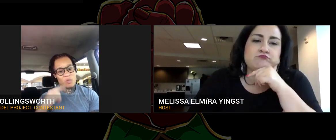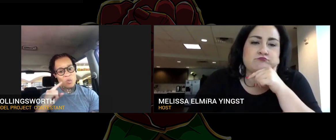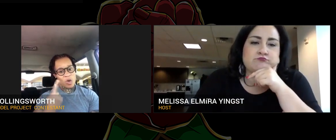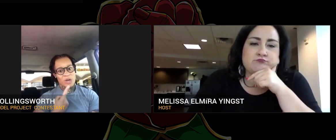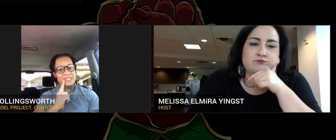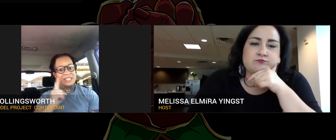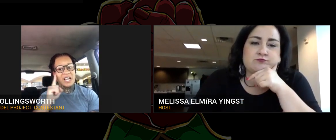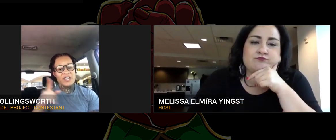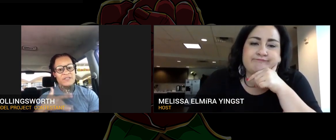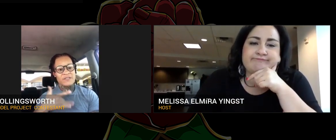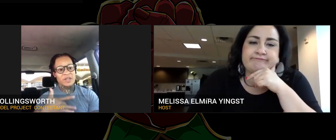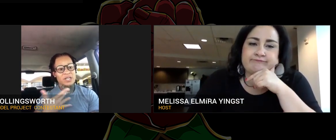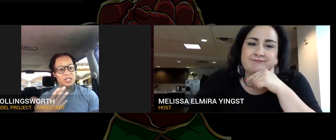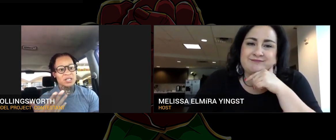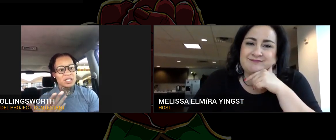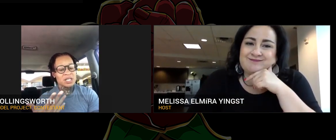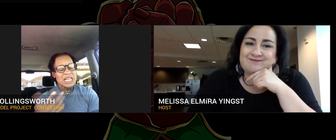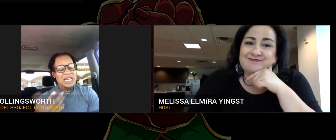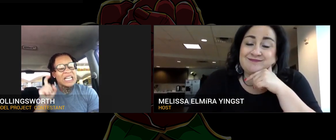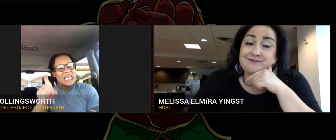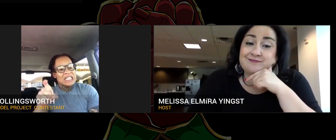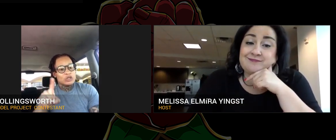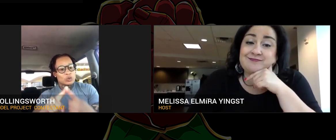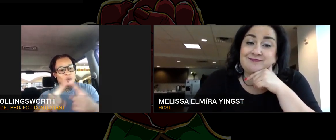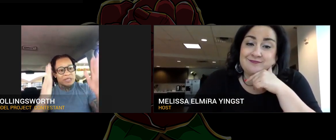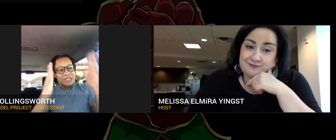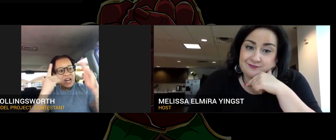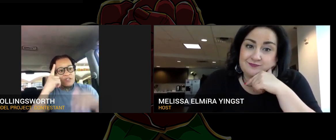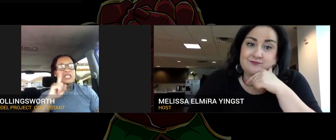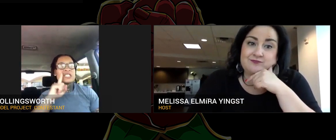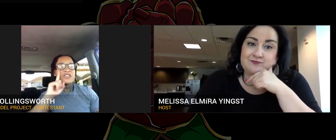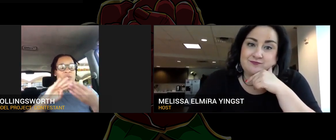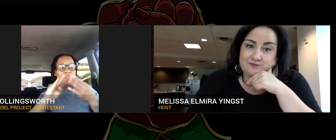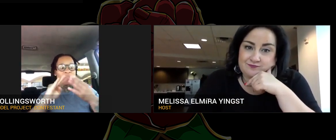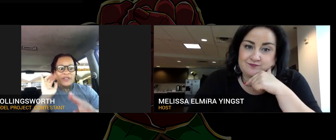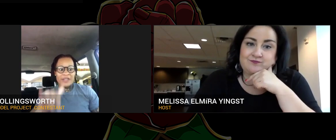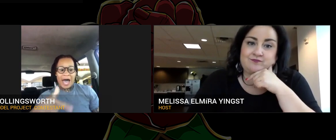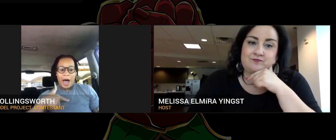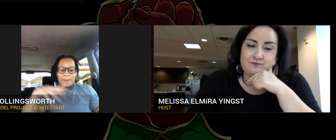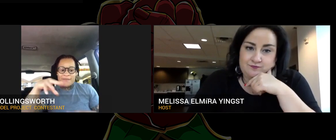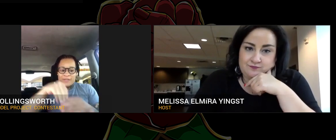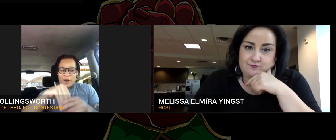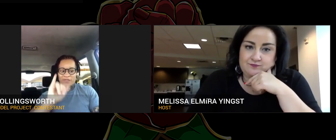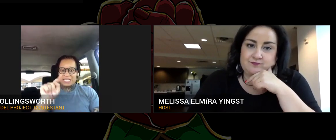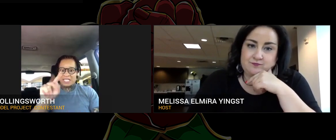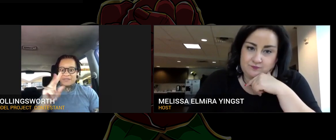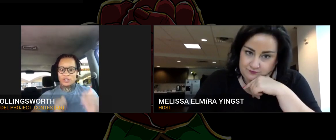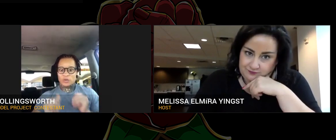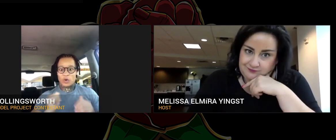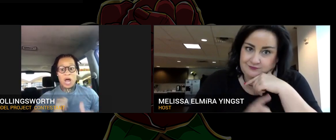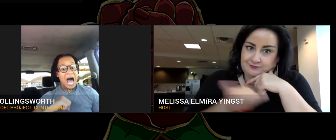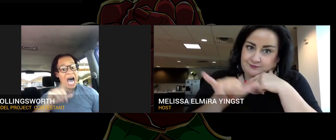I was the only Deaf person on it, they felt like they needed to get attention from the Deaf community since I was involved with the tv show.